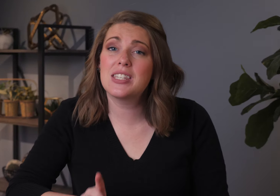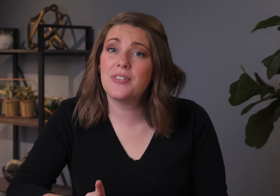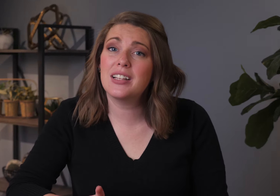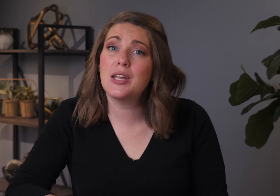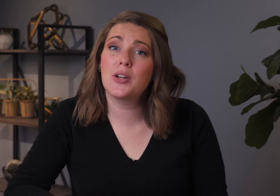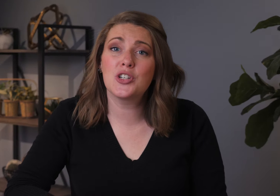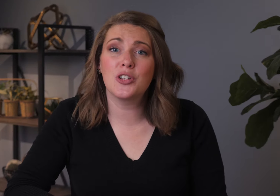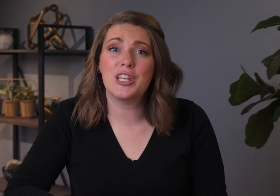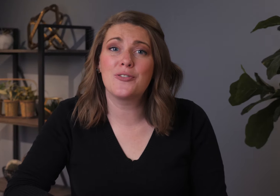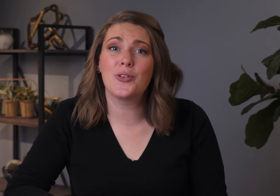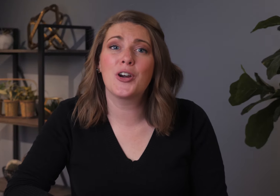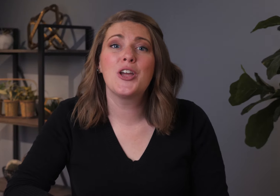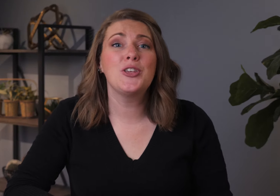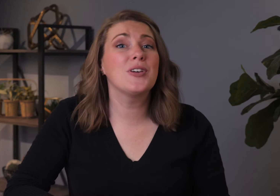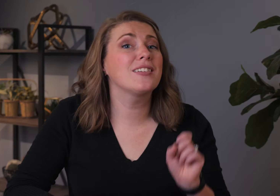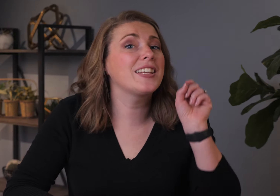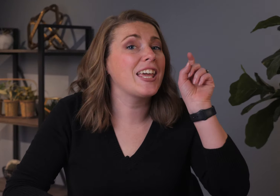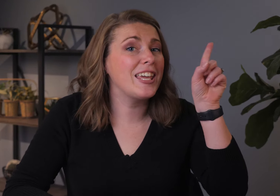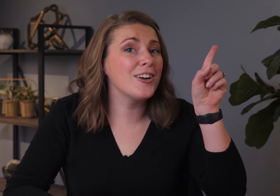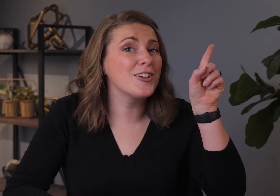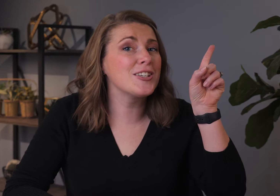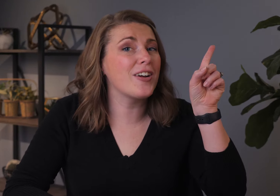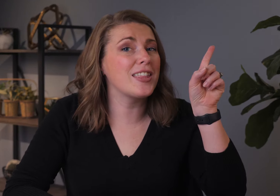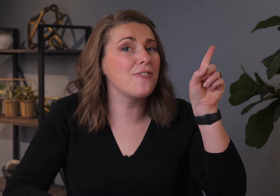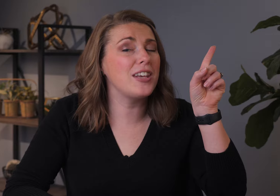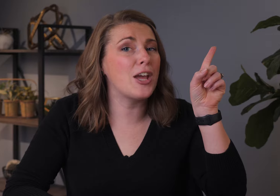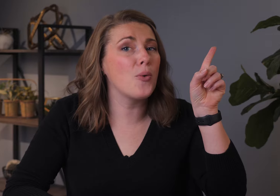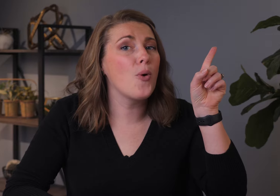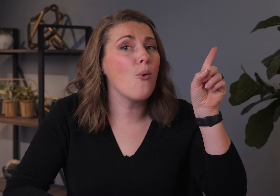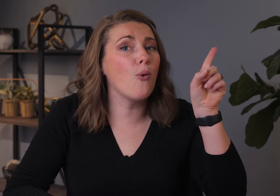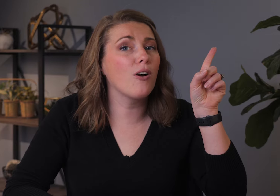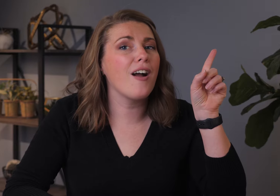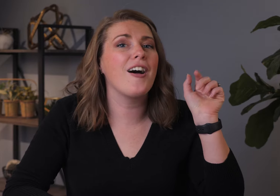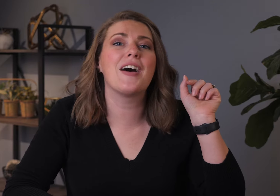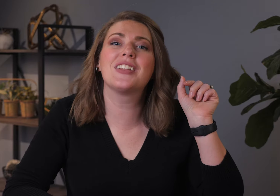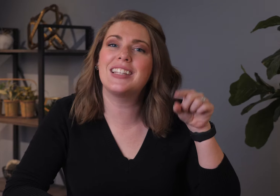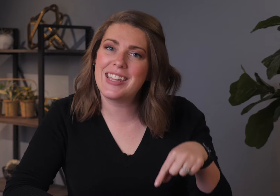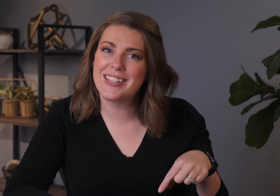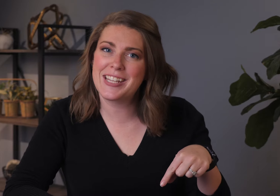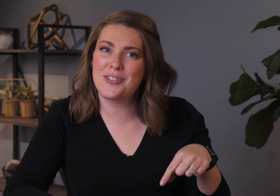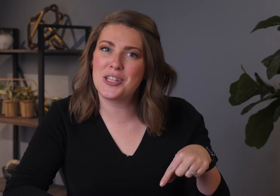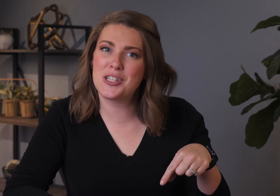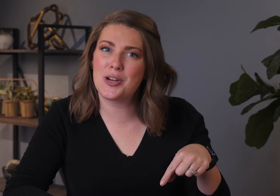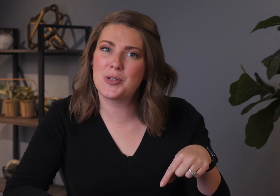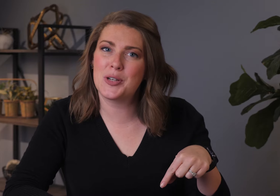If that's specifically what you're looking for, you can click here to find that video or I'll have the link down in the description.